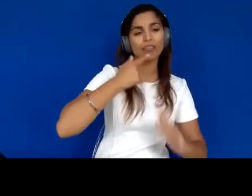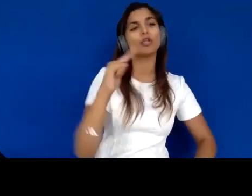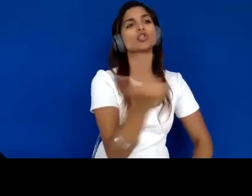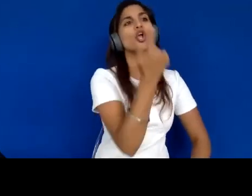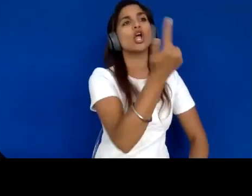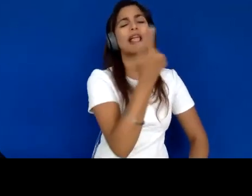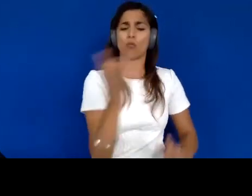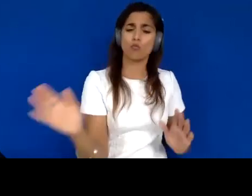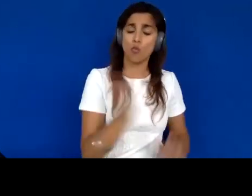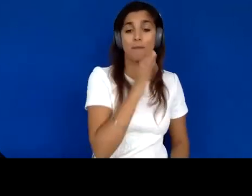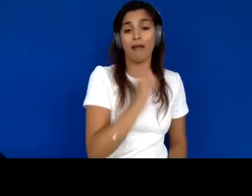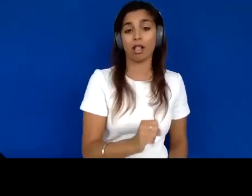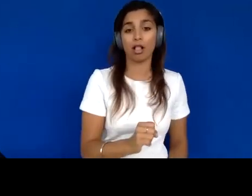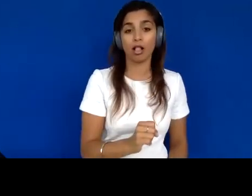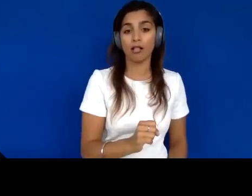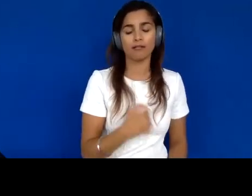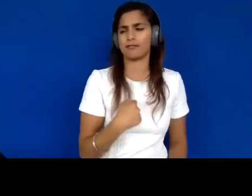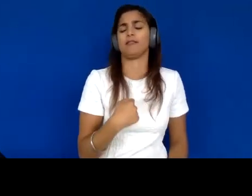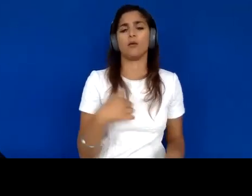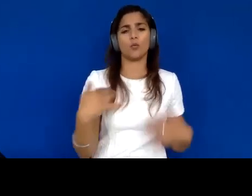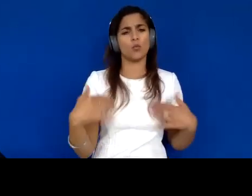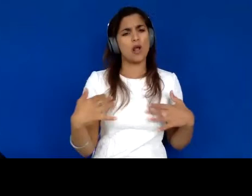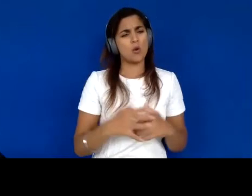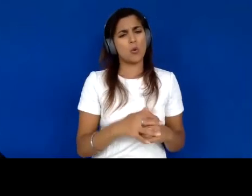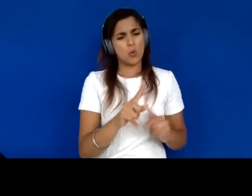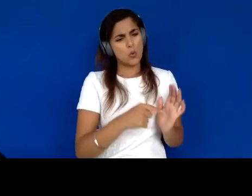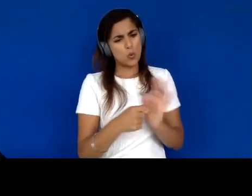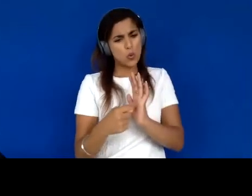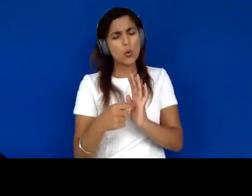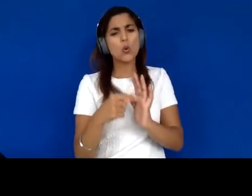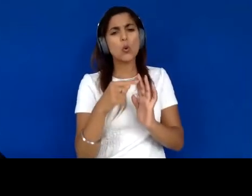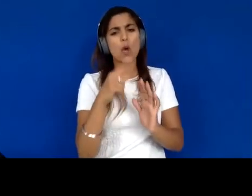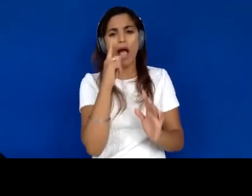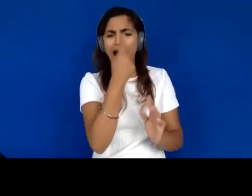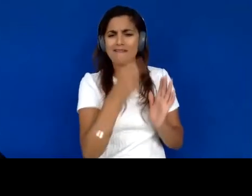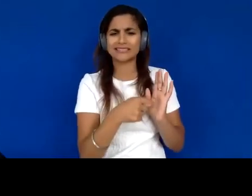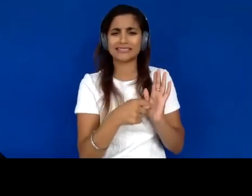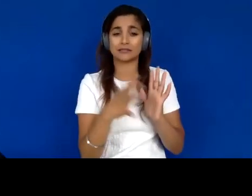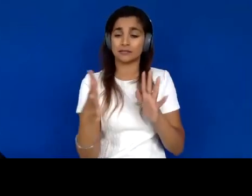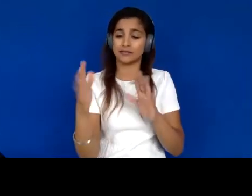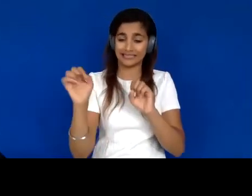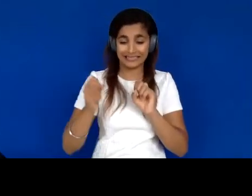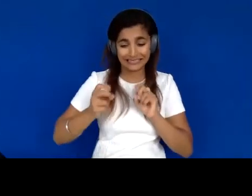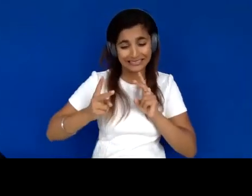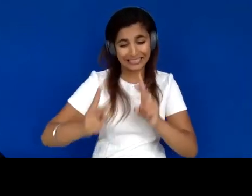clearly evidence a systemic systemic and endemic gender bias within disabled